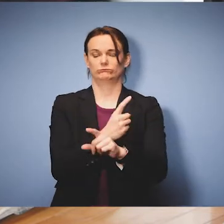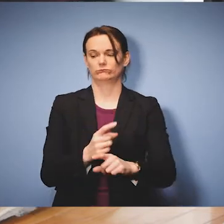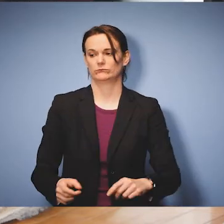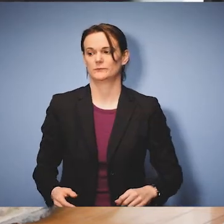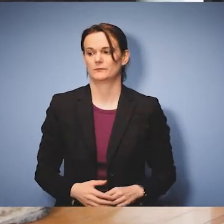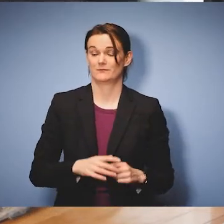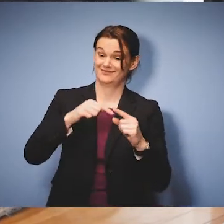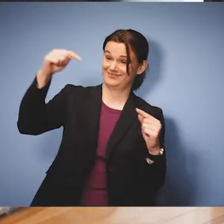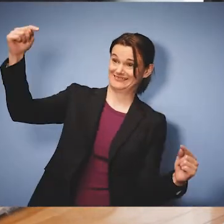So we're at 51.